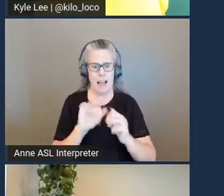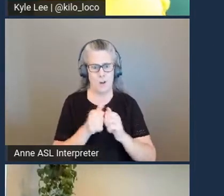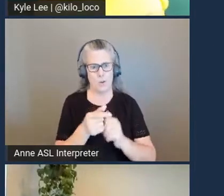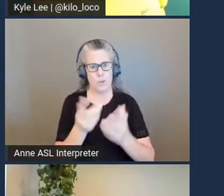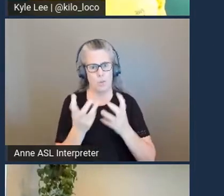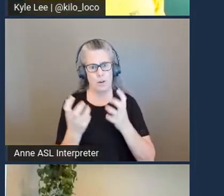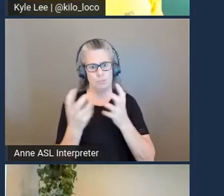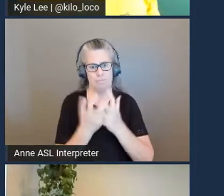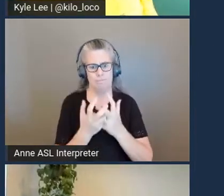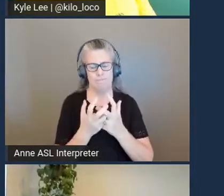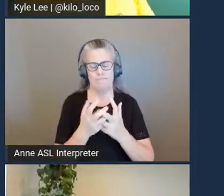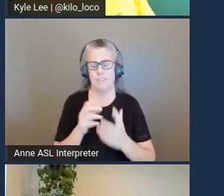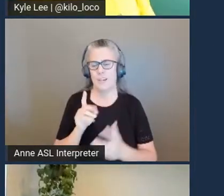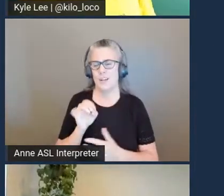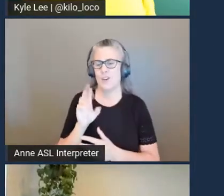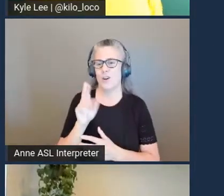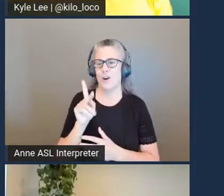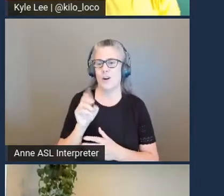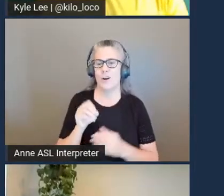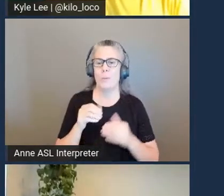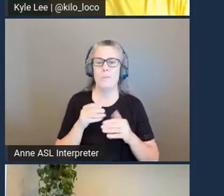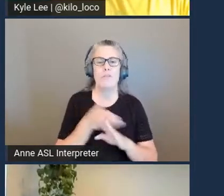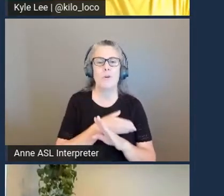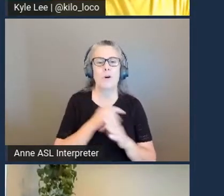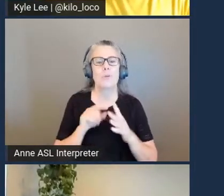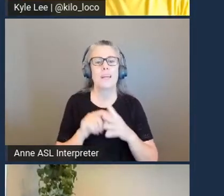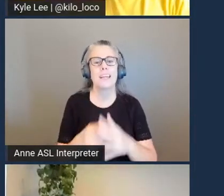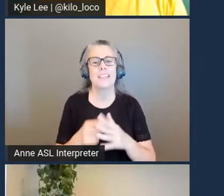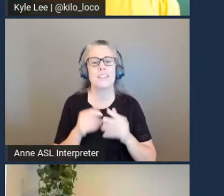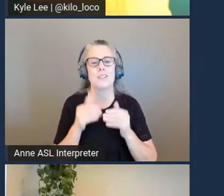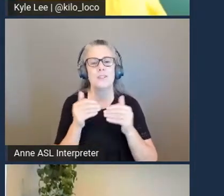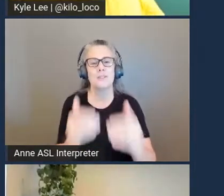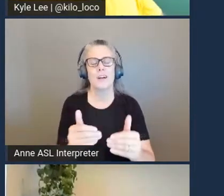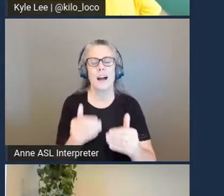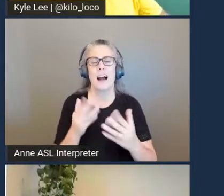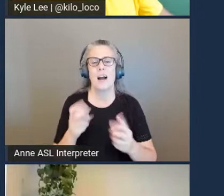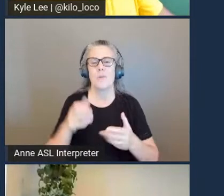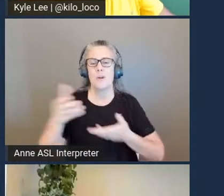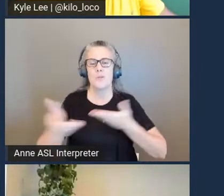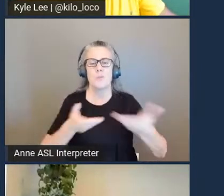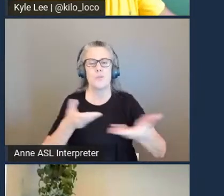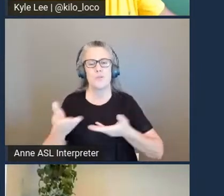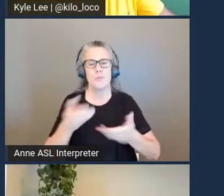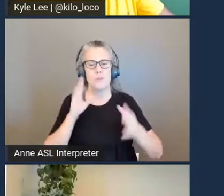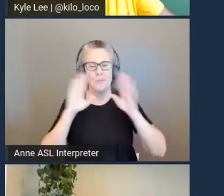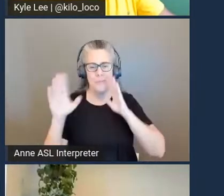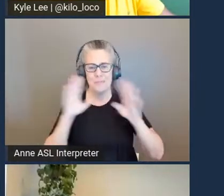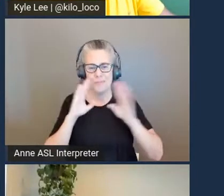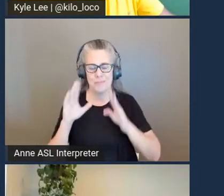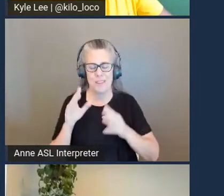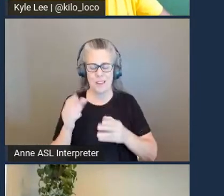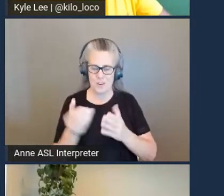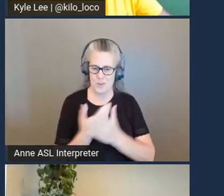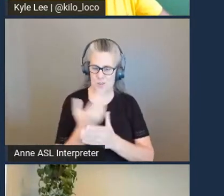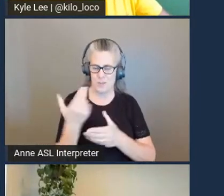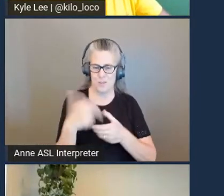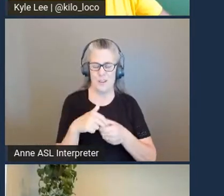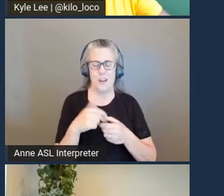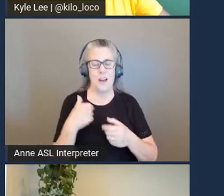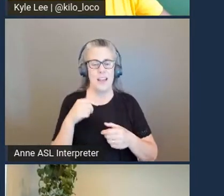all the new people joining the livestream. Welcome to this is AWS on air a show where we get to talk about all the fun things that are being released